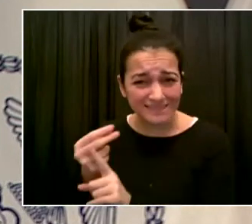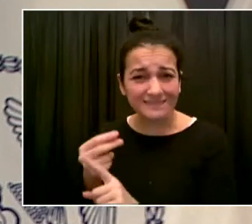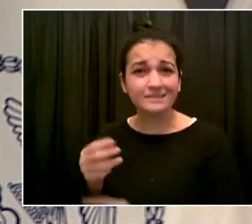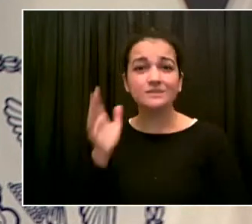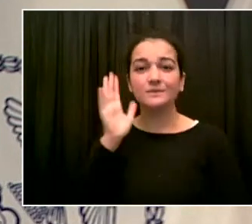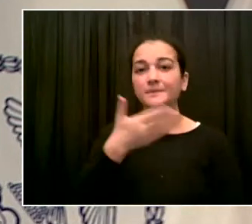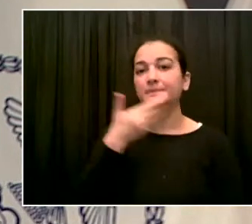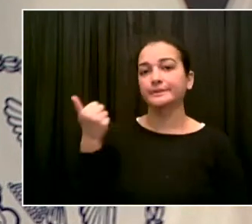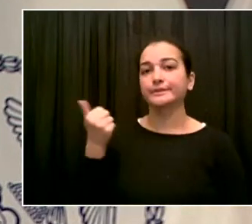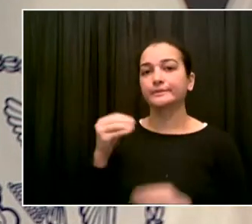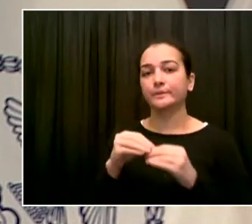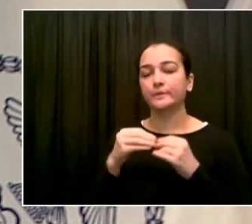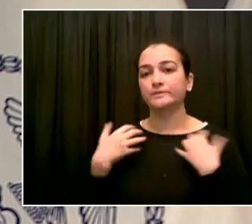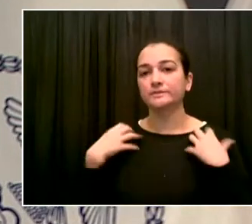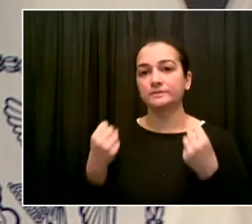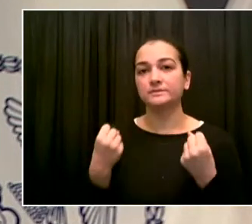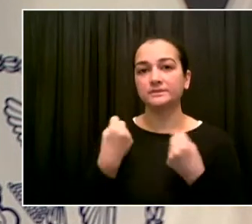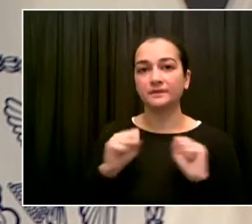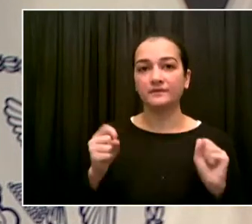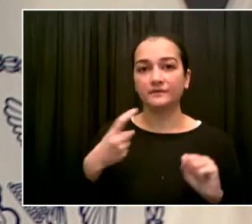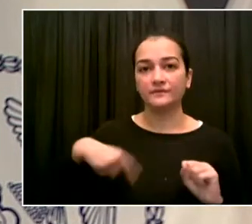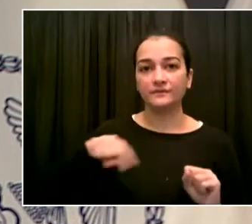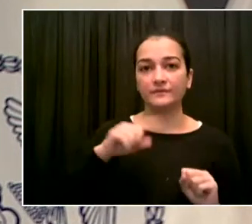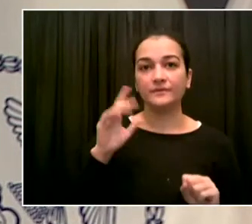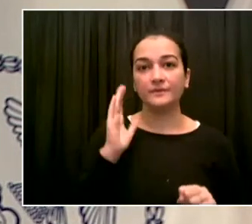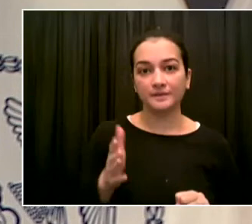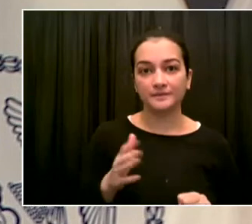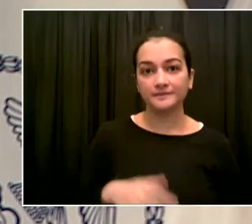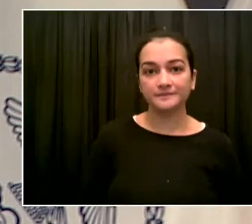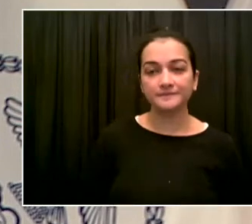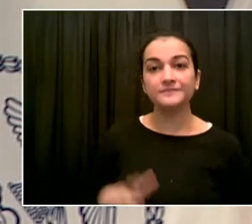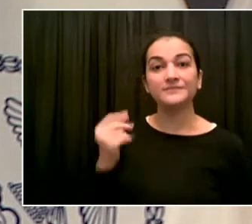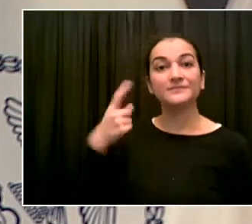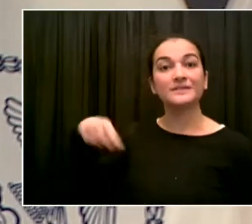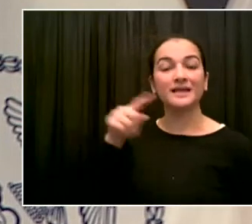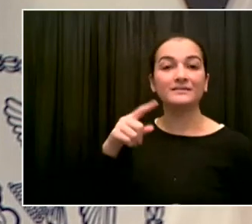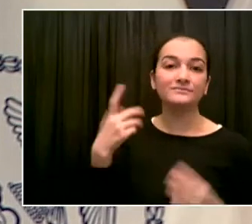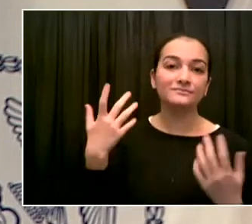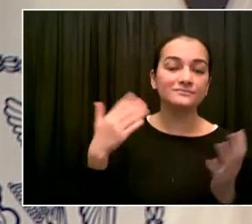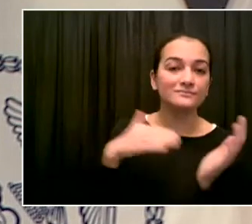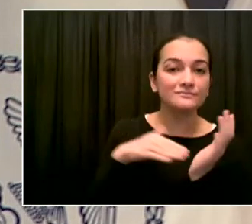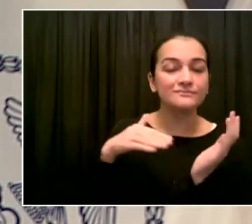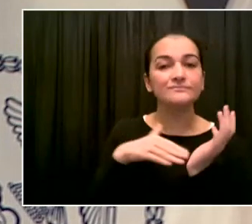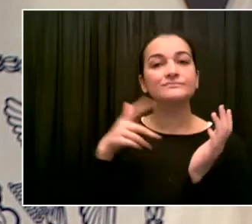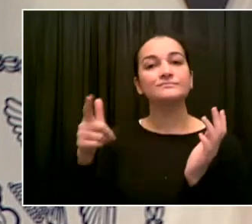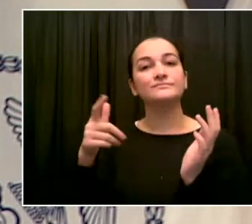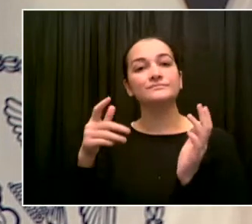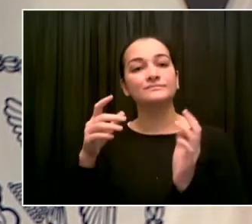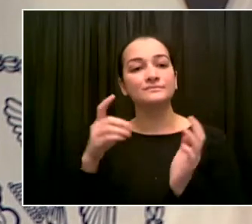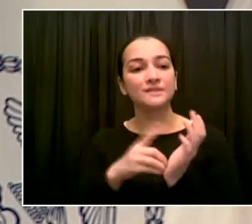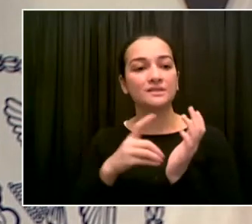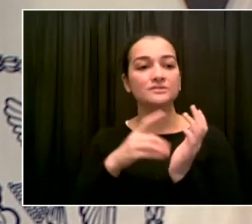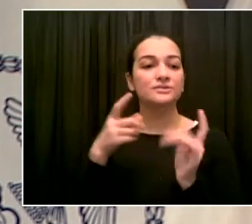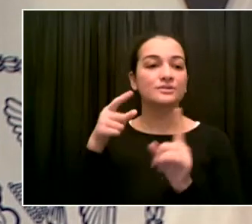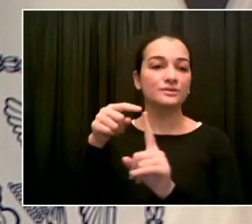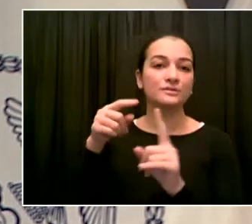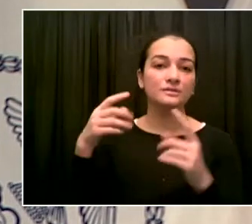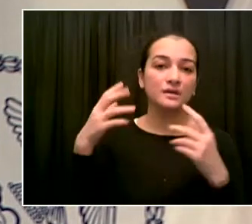CITY AND WE CAN MAKE SURE THAT WE SAVE LIVES AND MAKE SURE THAT THE OHSPITALS AR E GOING TO BE OKAY.